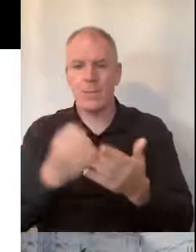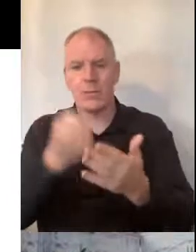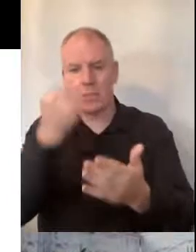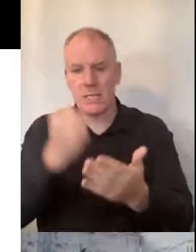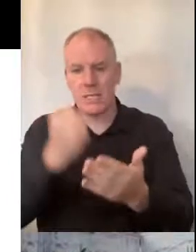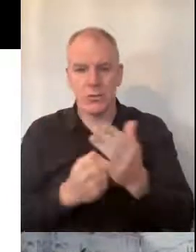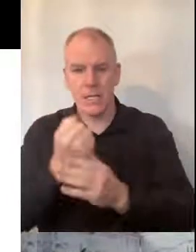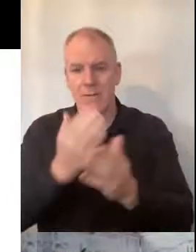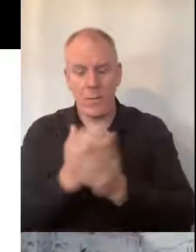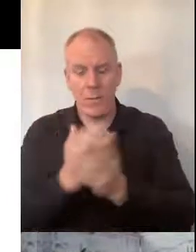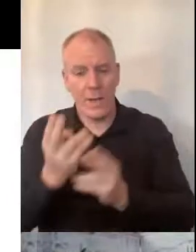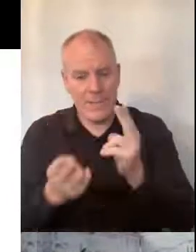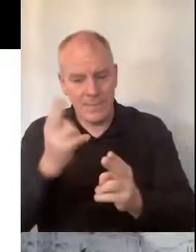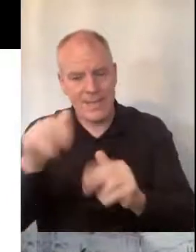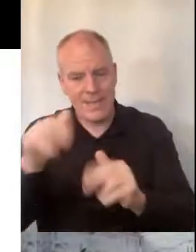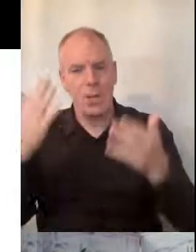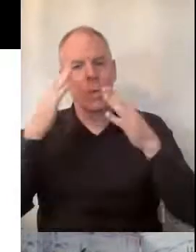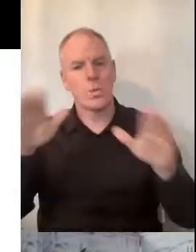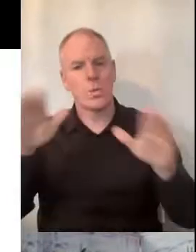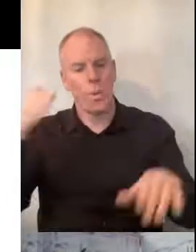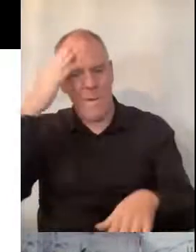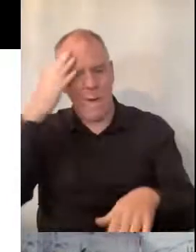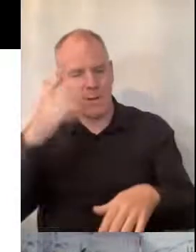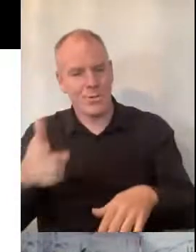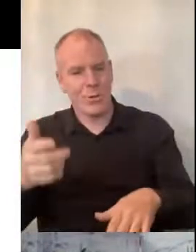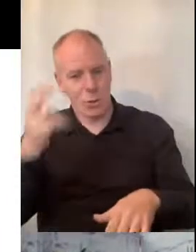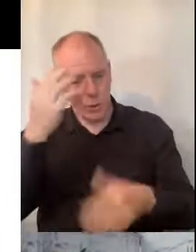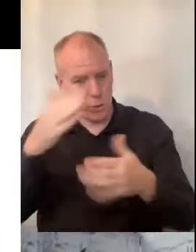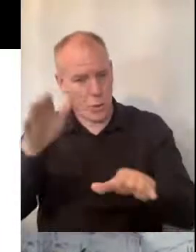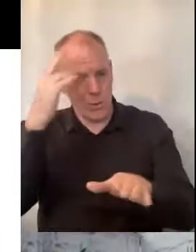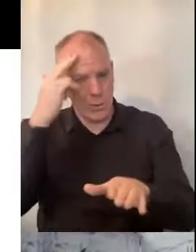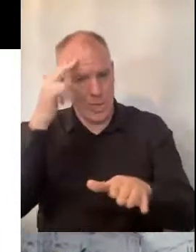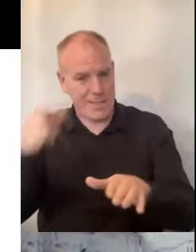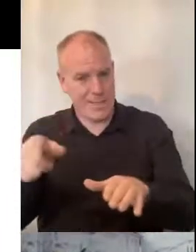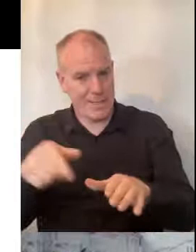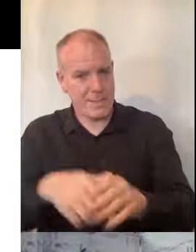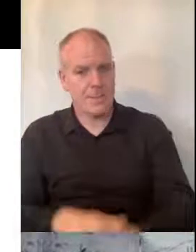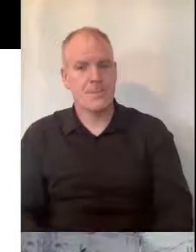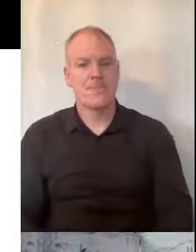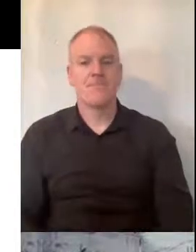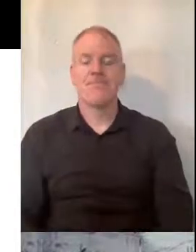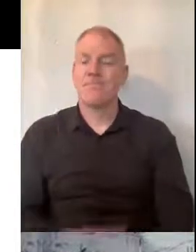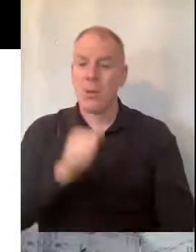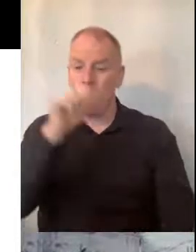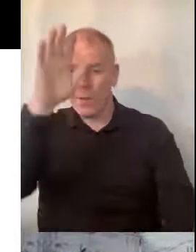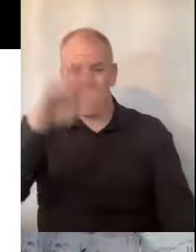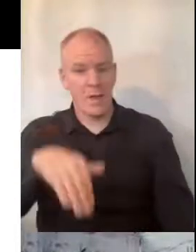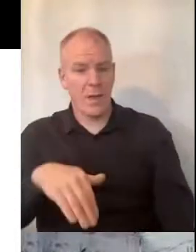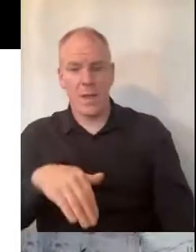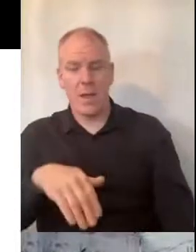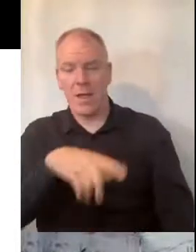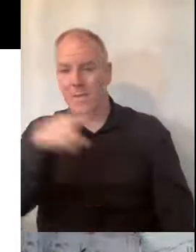So if they can demonstrate their knowledge and understanding and that there would be nothing here if you're in any type of a supporting or